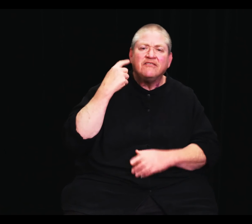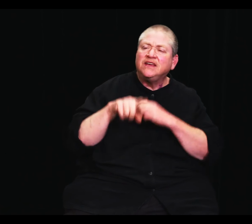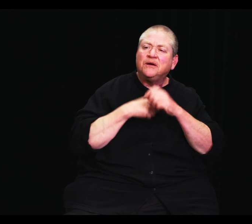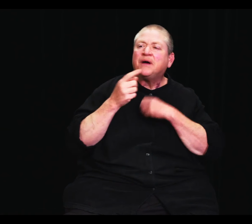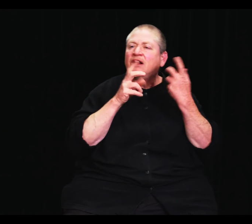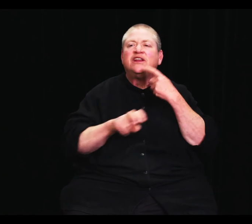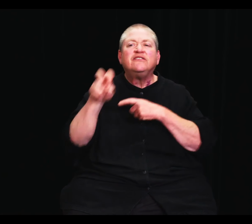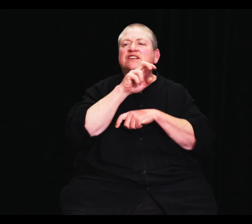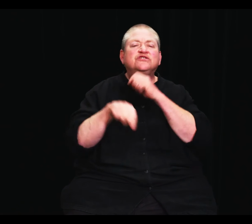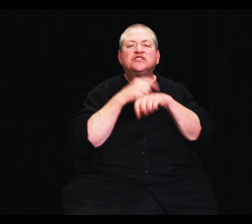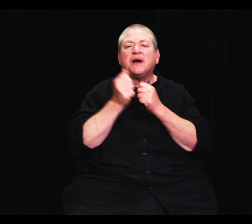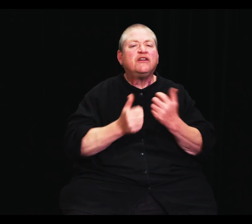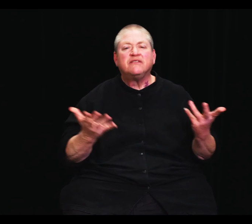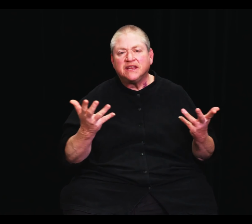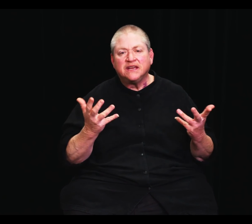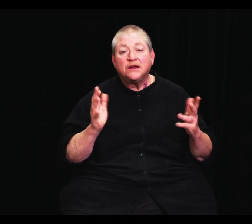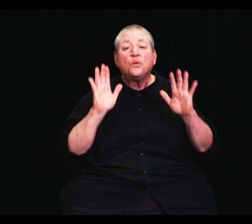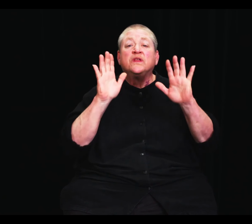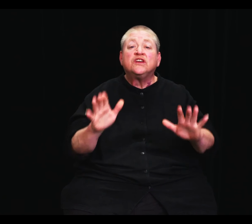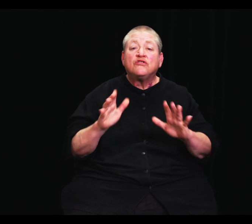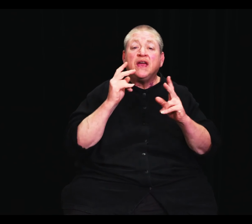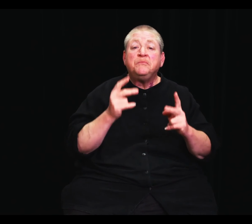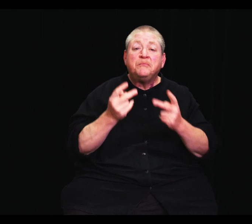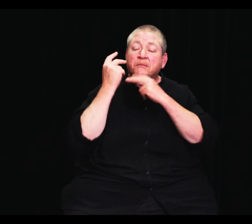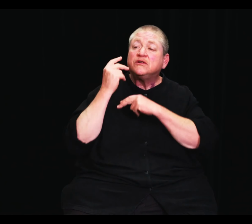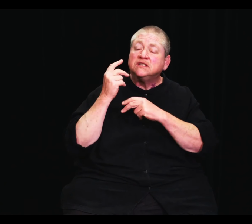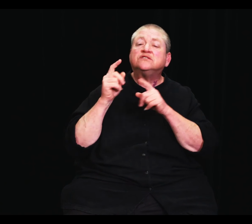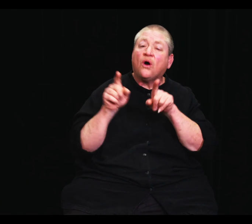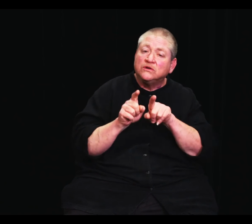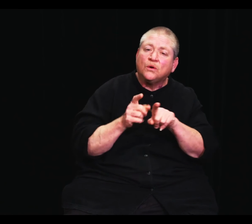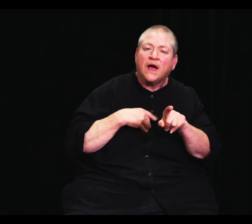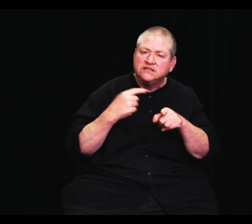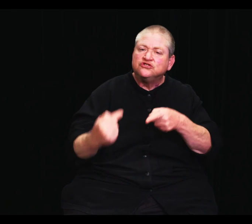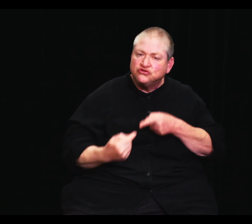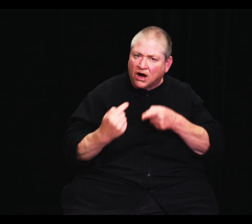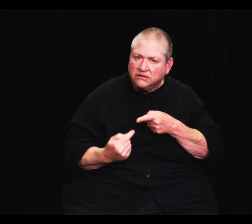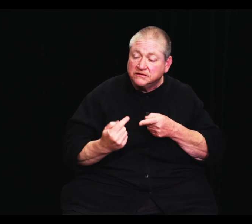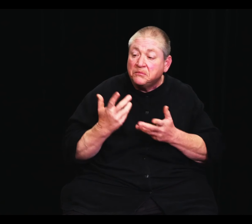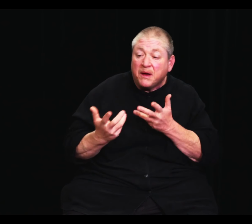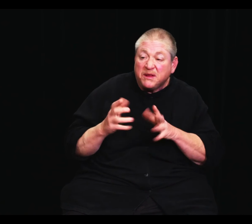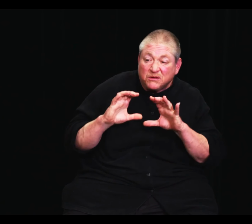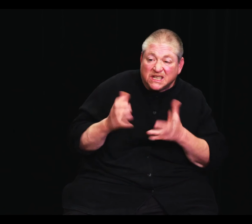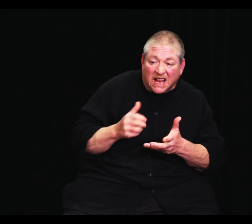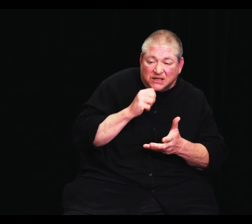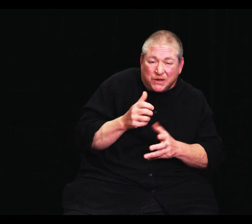or the midnight strolls through campus with friends, reflecting and laughing about our adventures about everything.